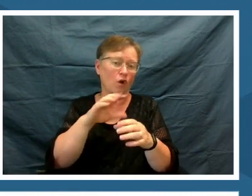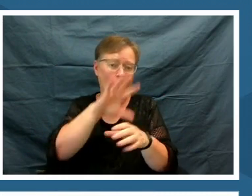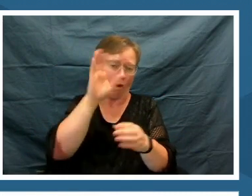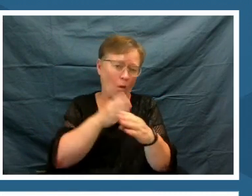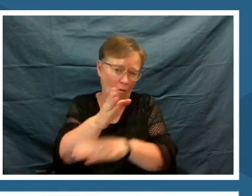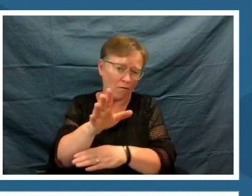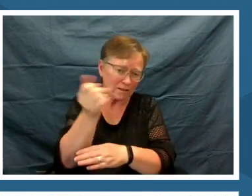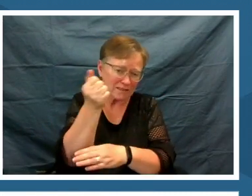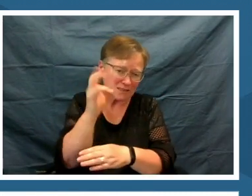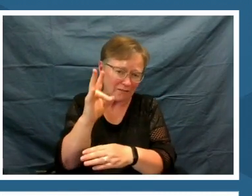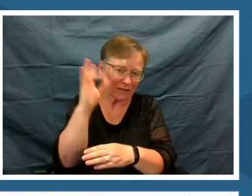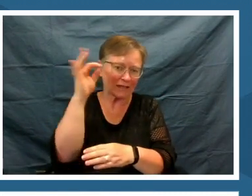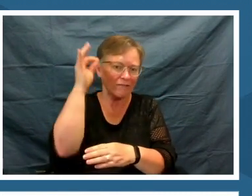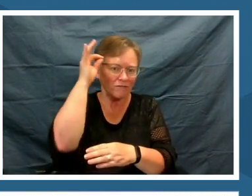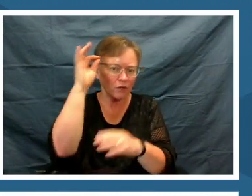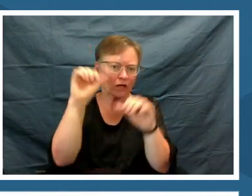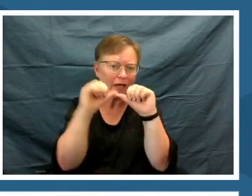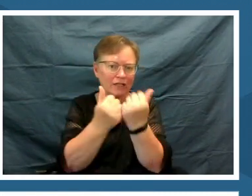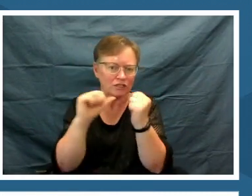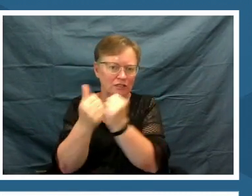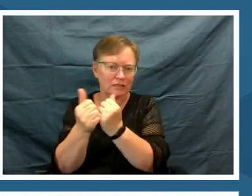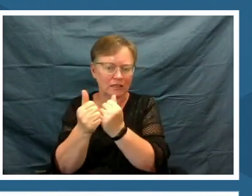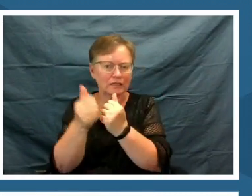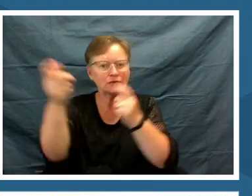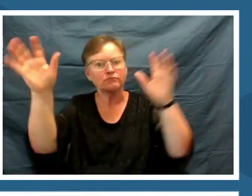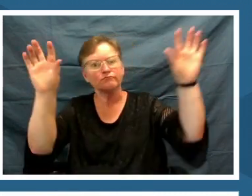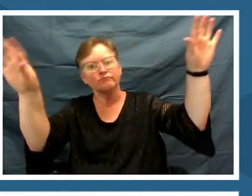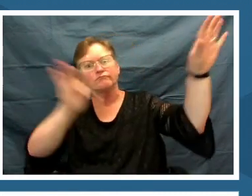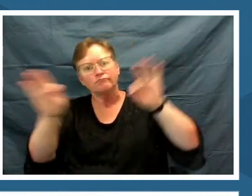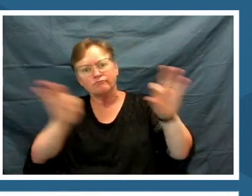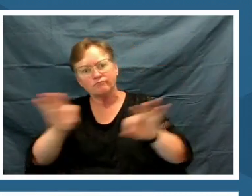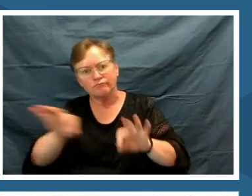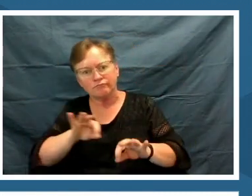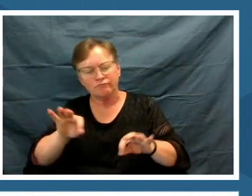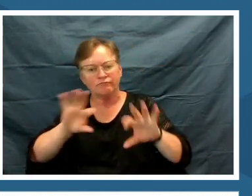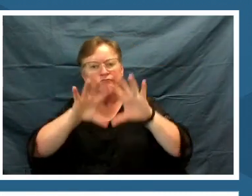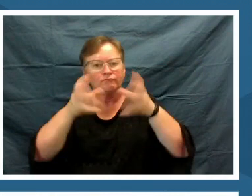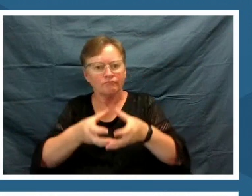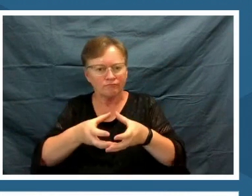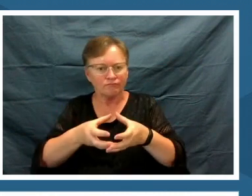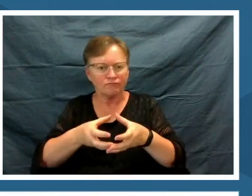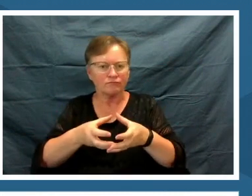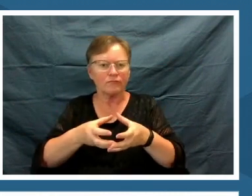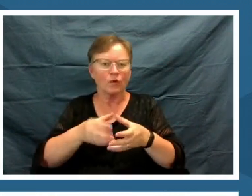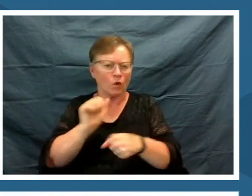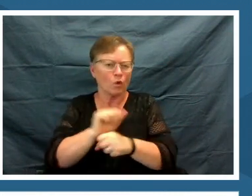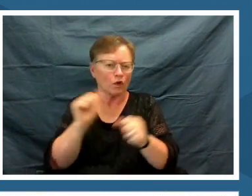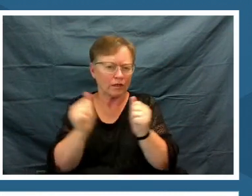uh the federal government in a concerted way to really bring about